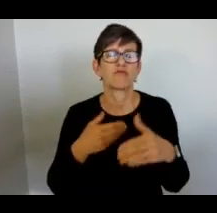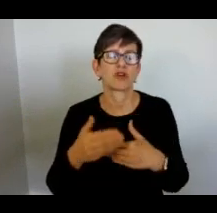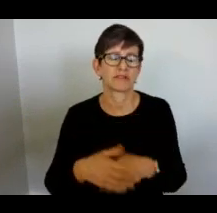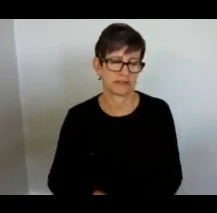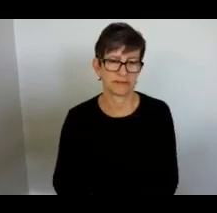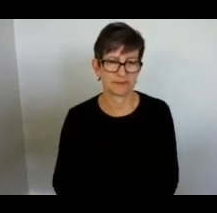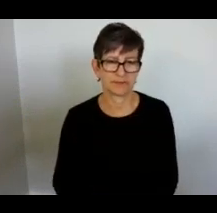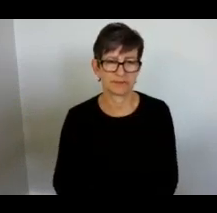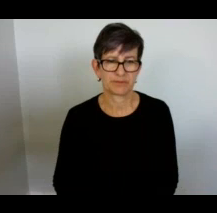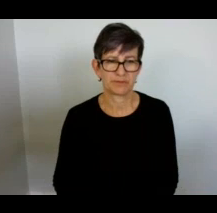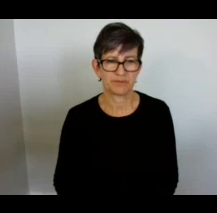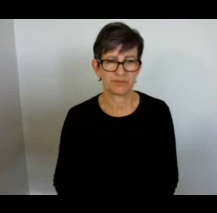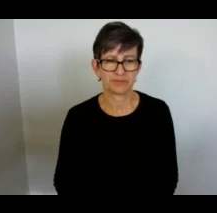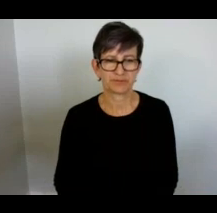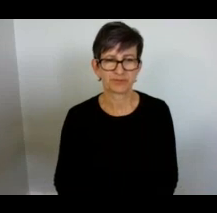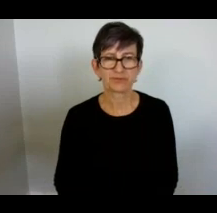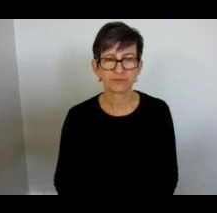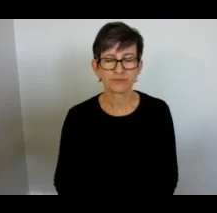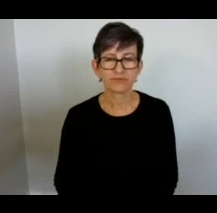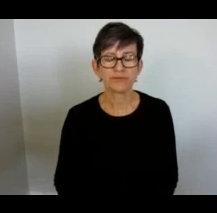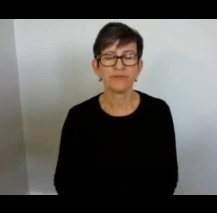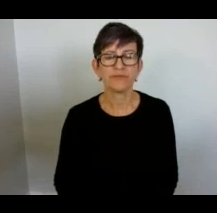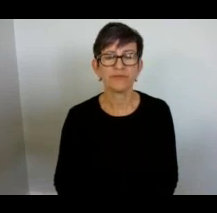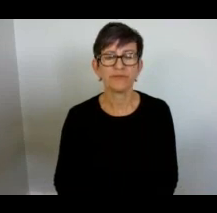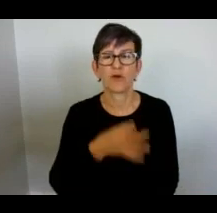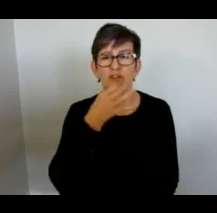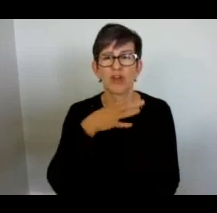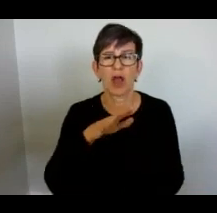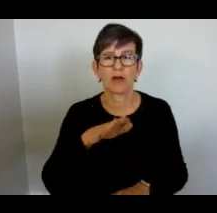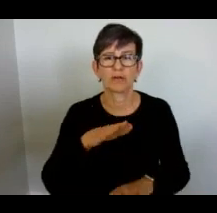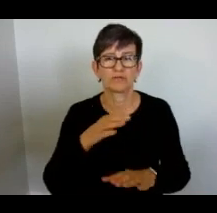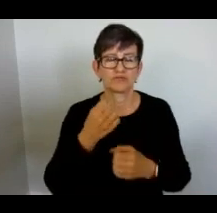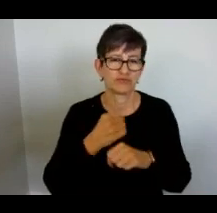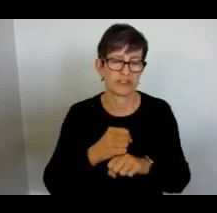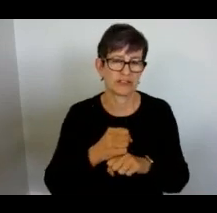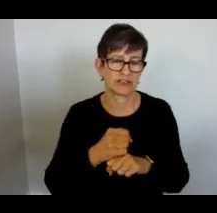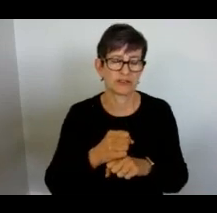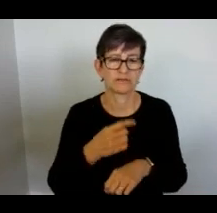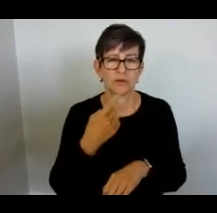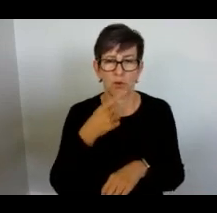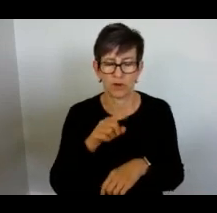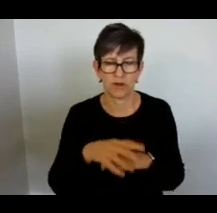Order application before the children's court. So the applicant lawyer is typically involved,